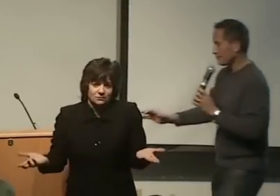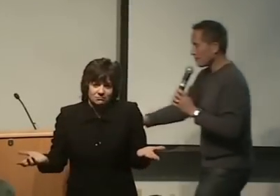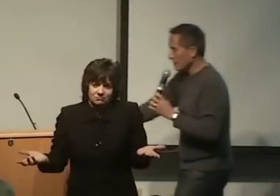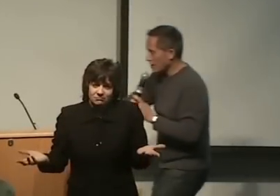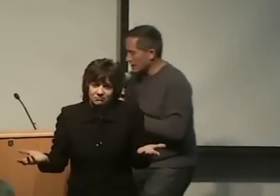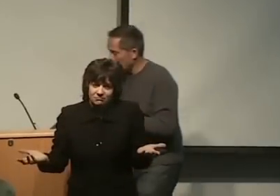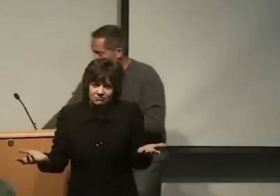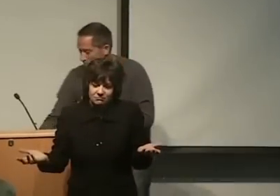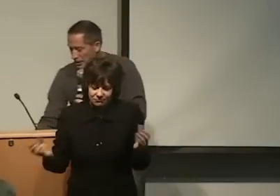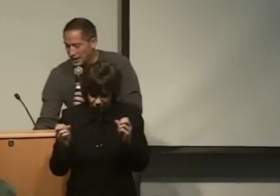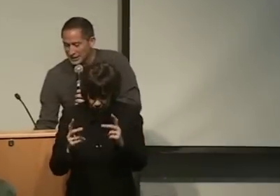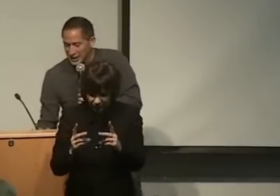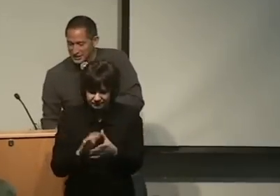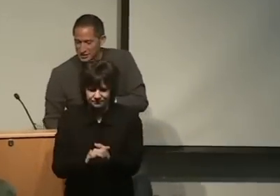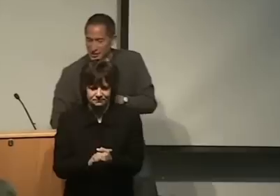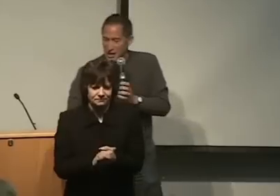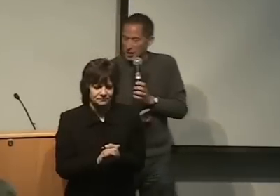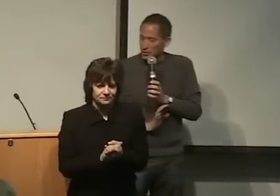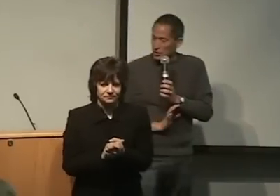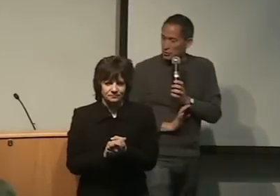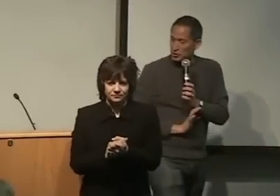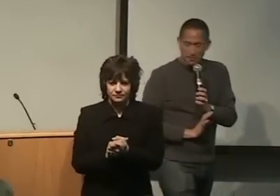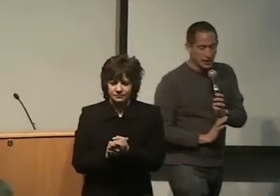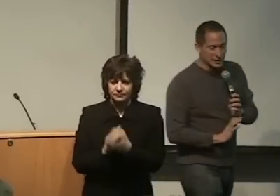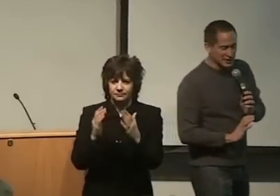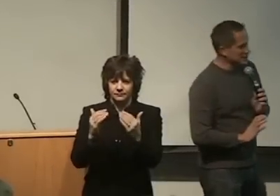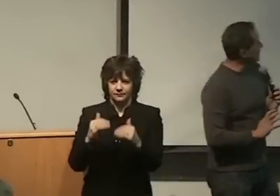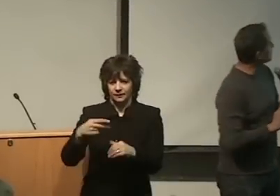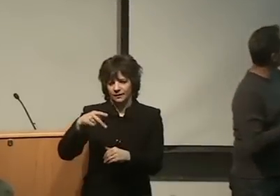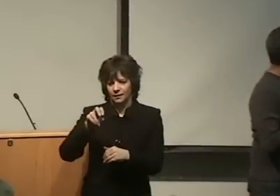Alright. Podcast, we'll also do a podcast this afternoon,